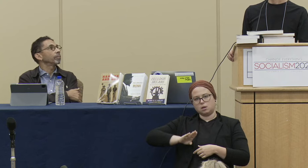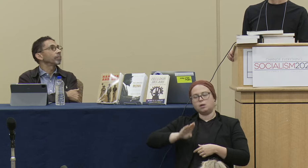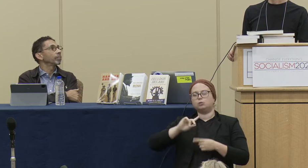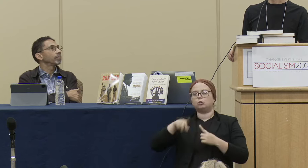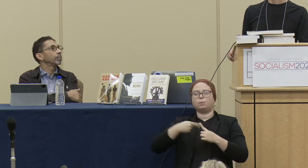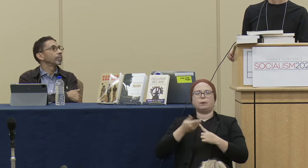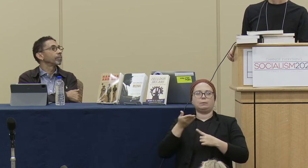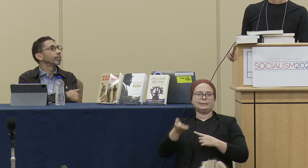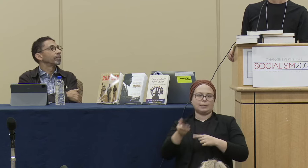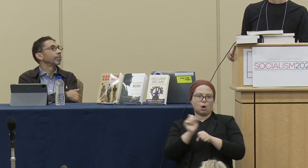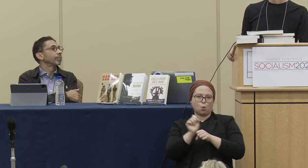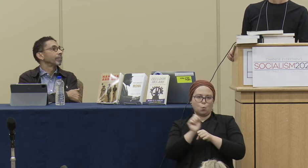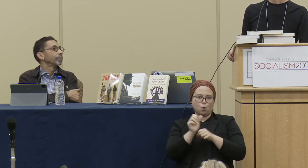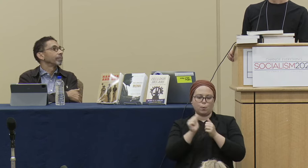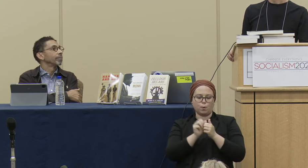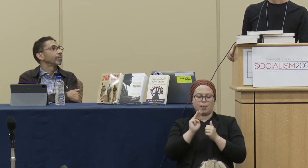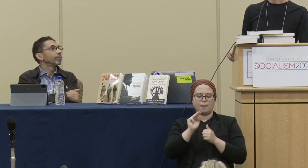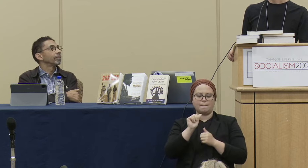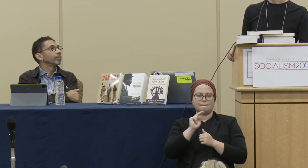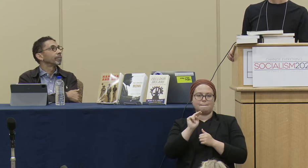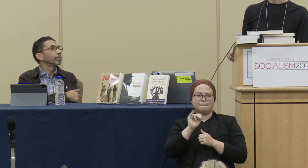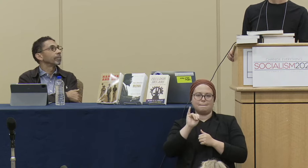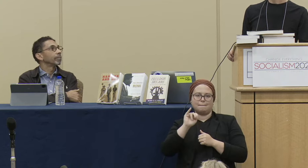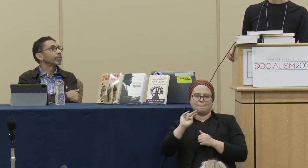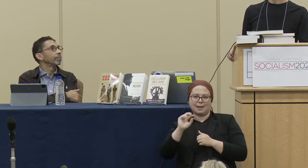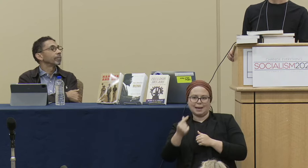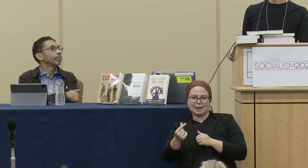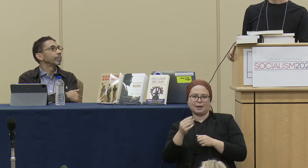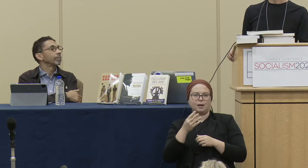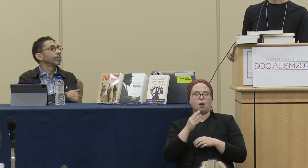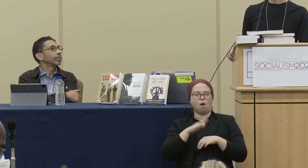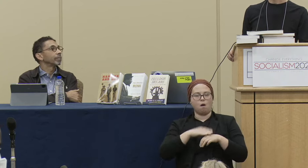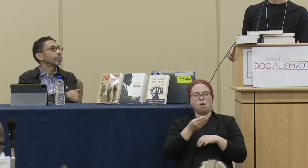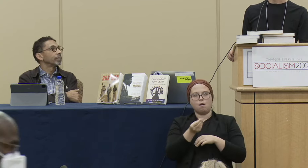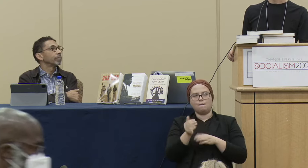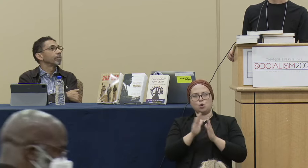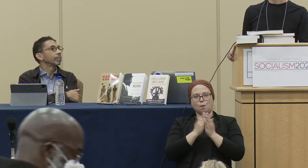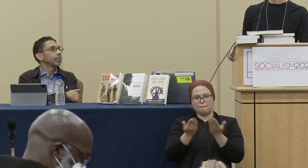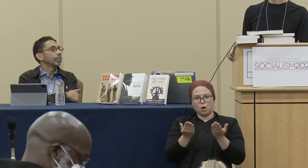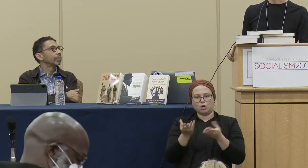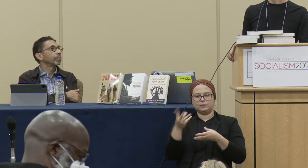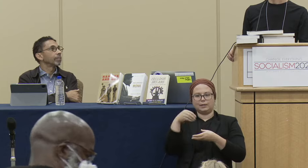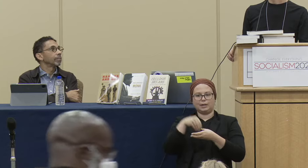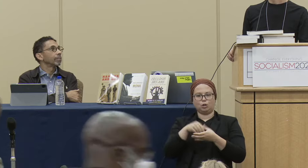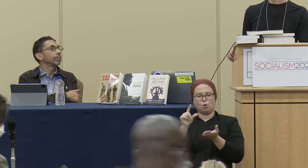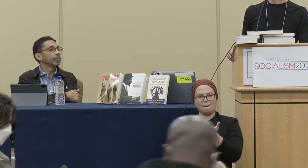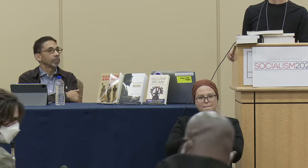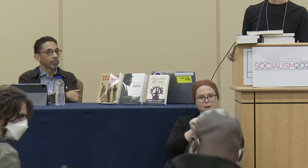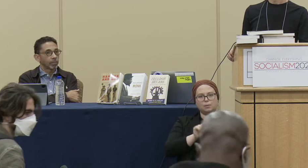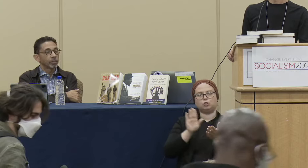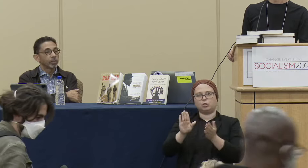house that no longer exists in Boston. When I was there, I got to work with Manning on a couple of books , including